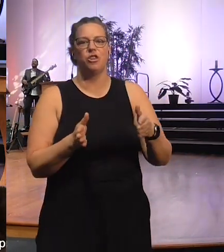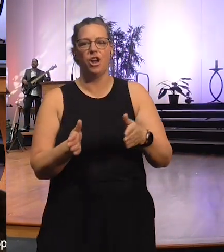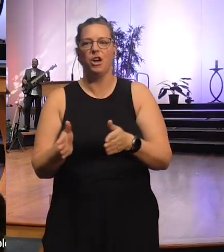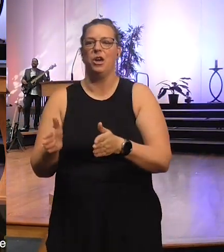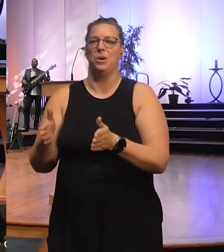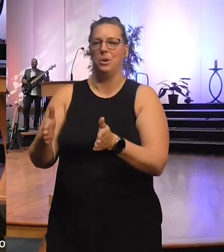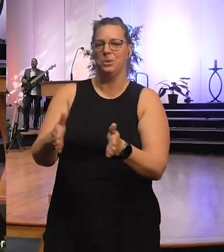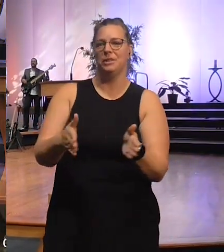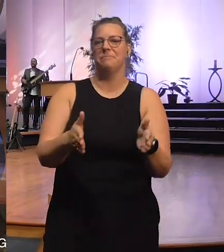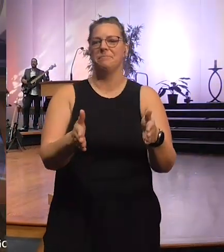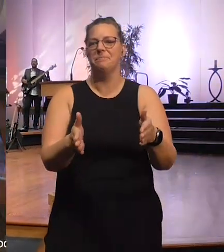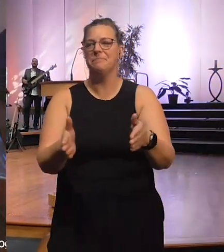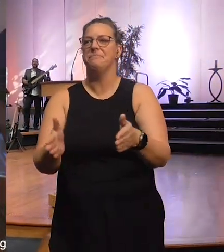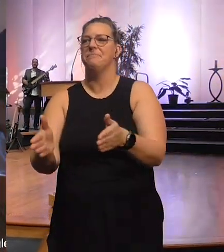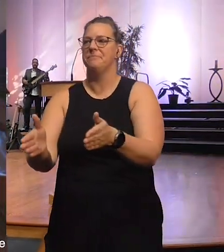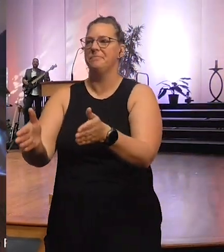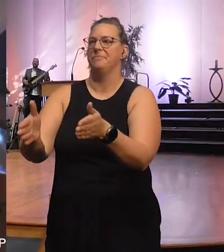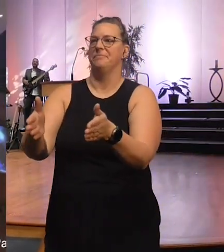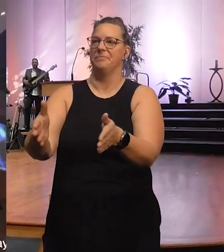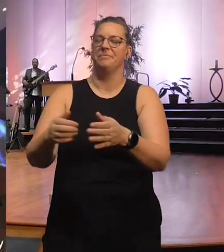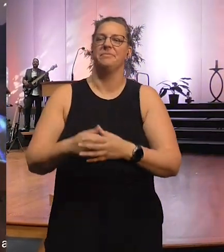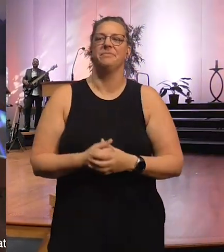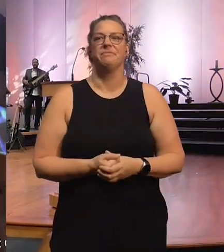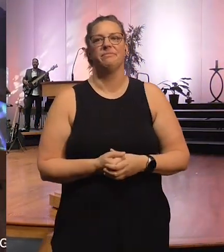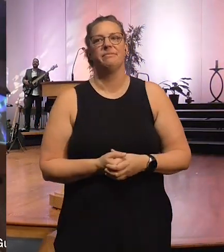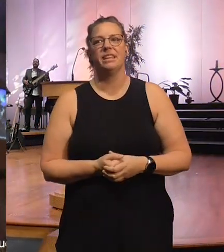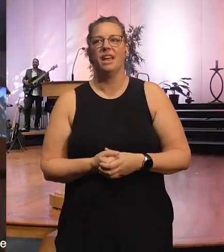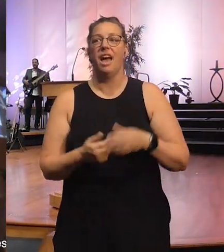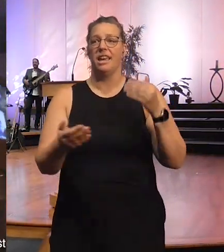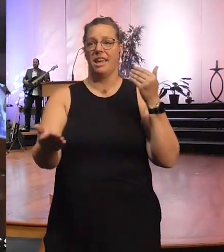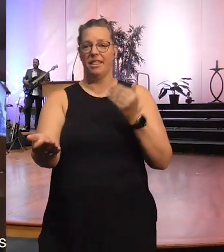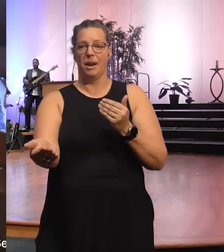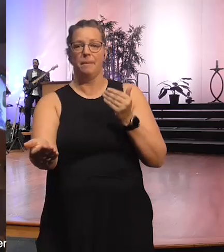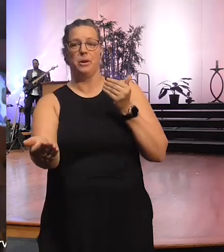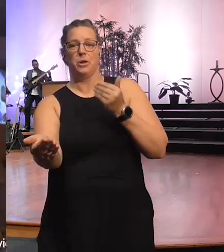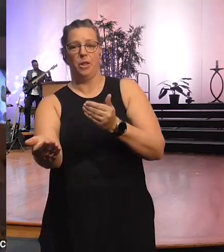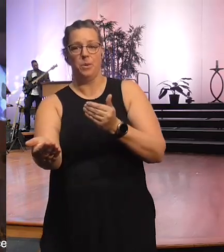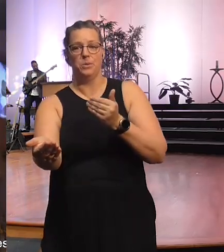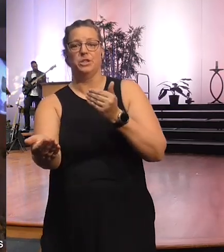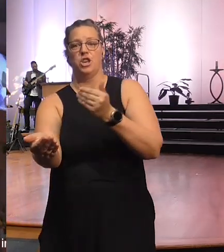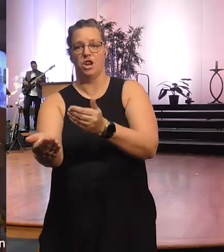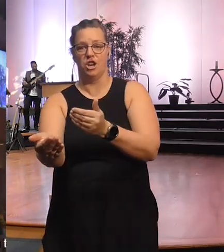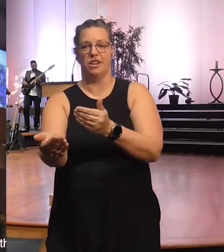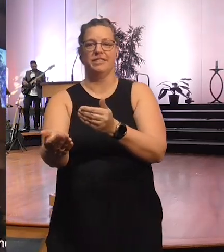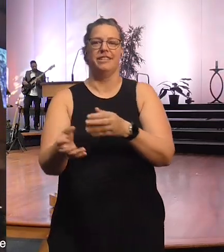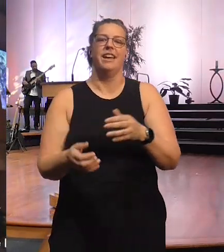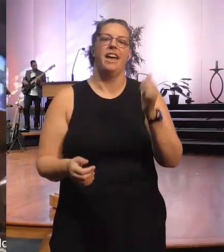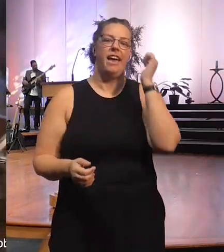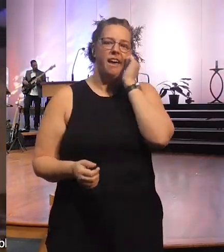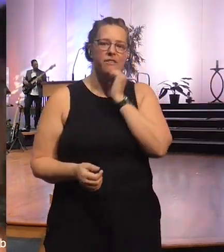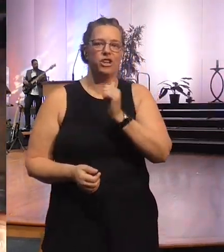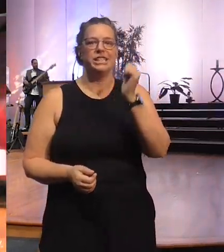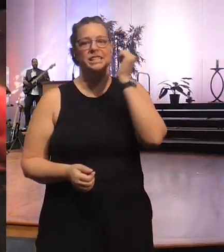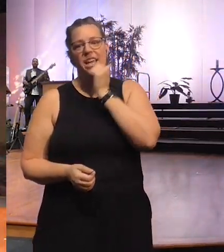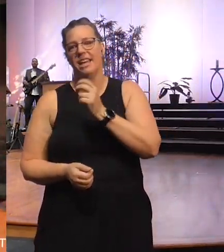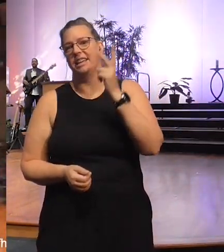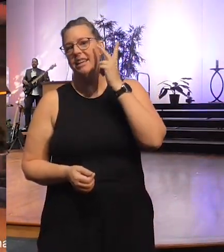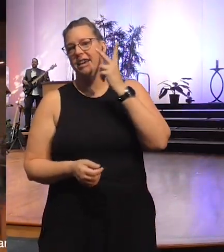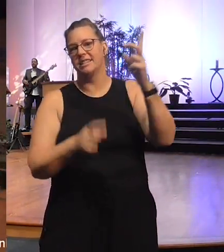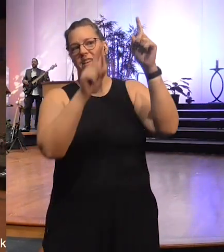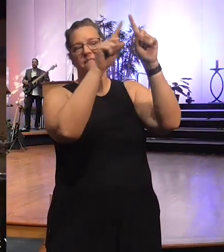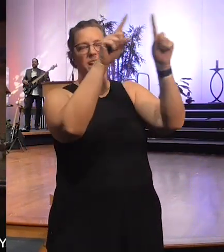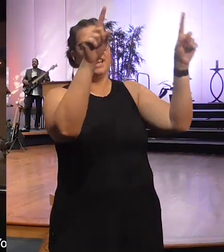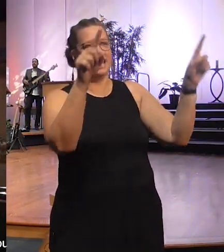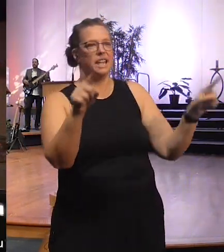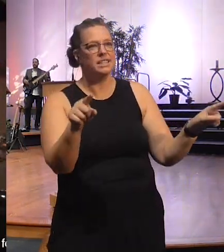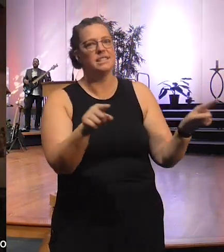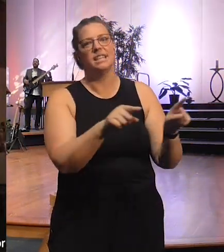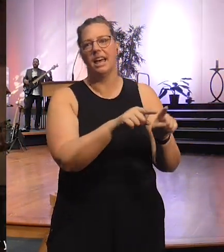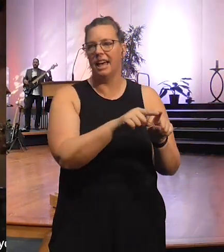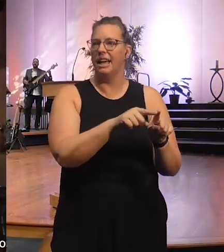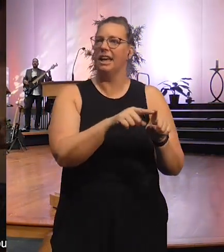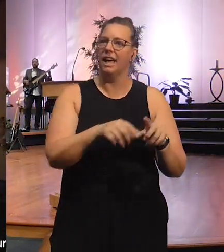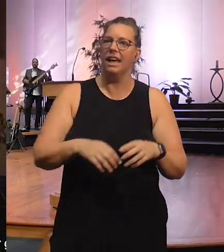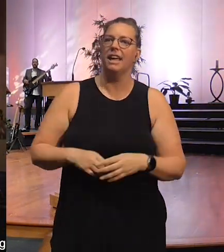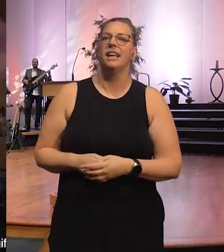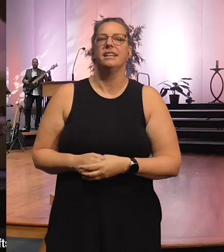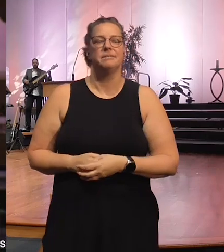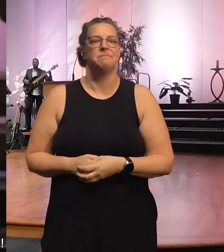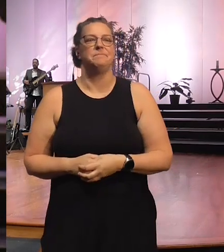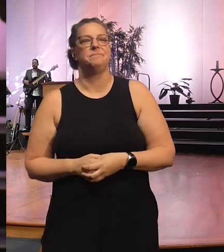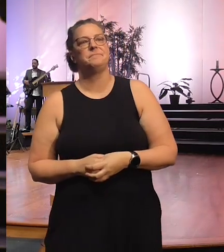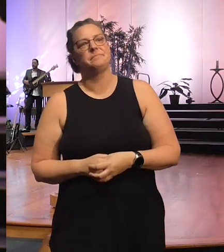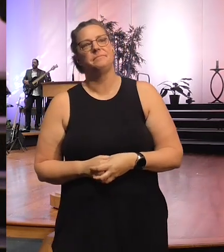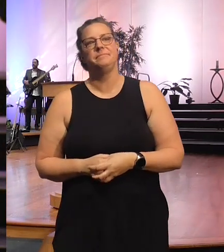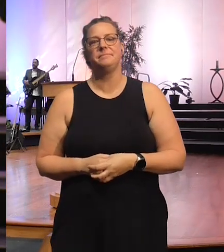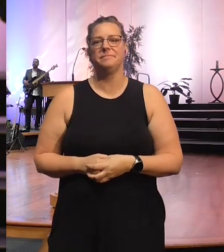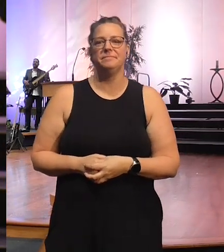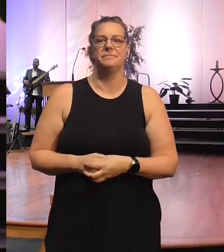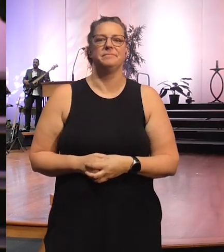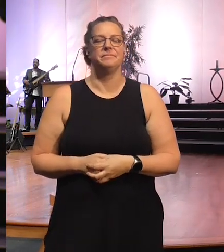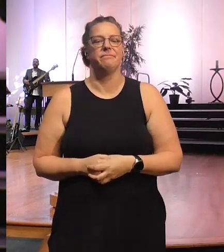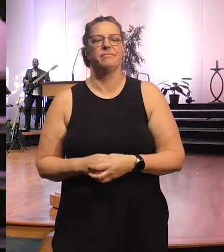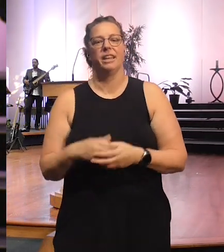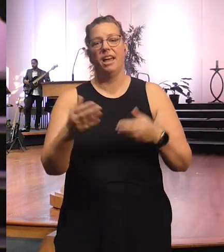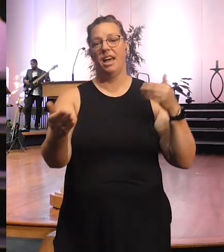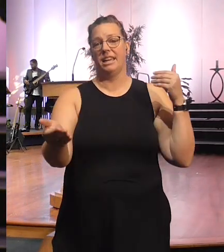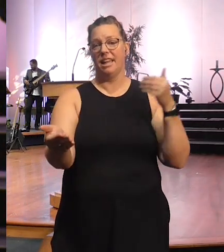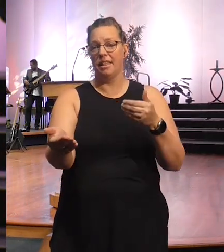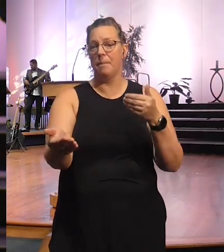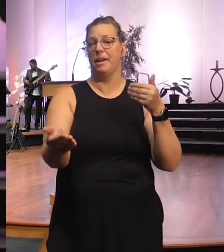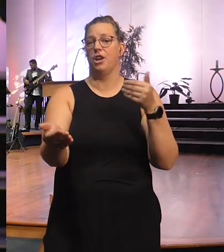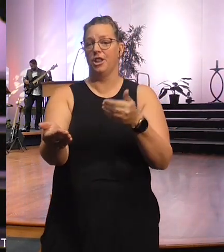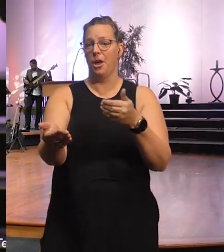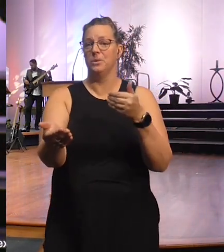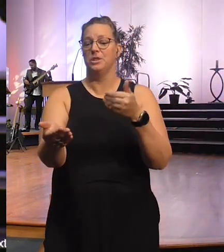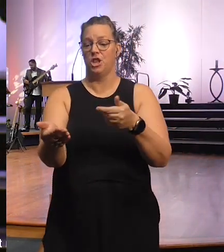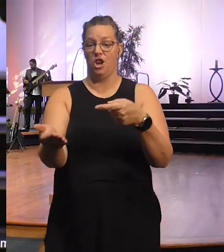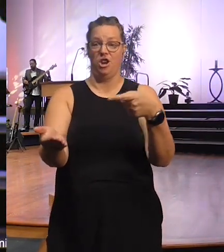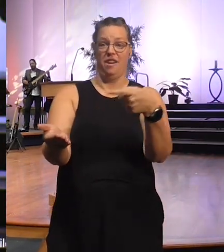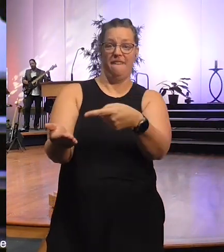round I got a little bit closer every day is the F ins I get a little bit Clos